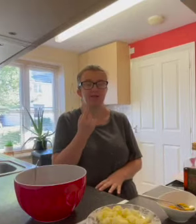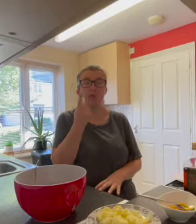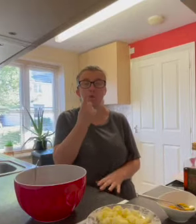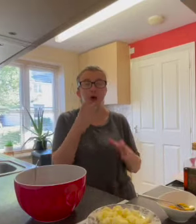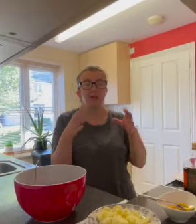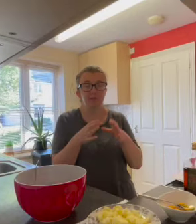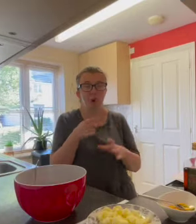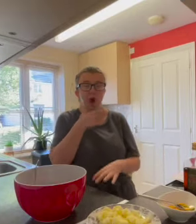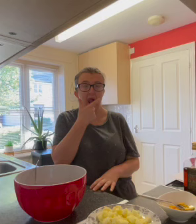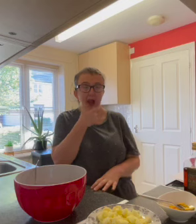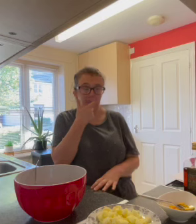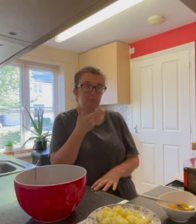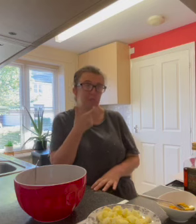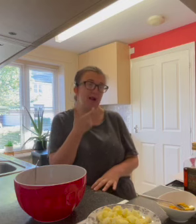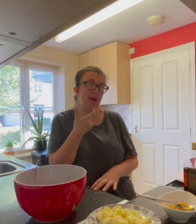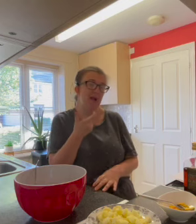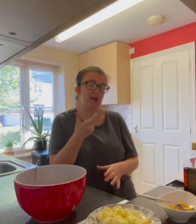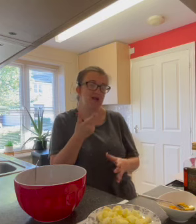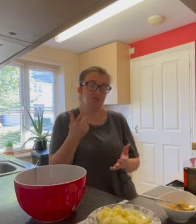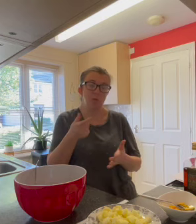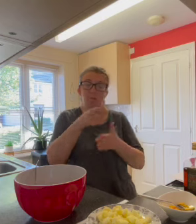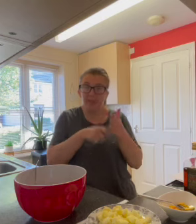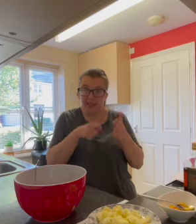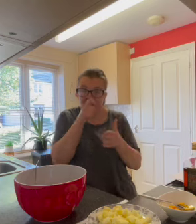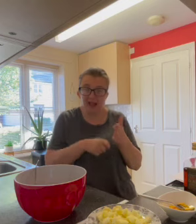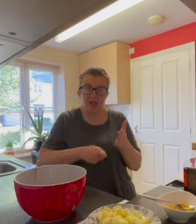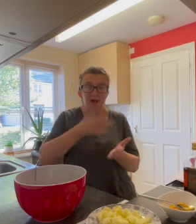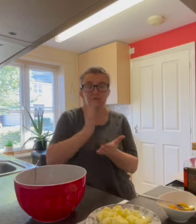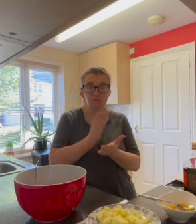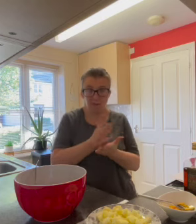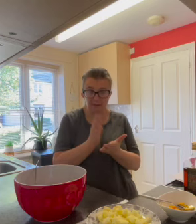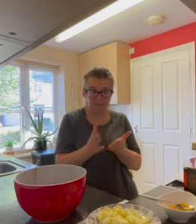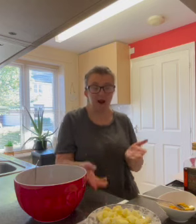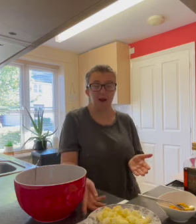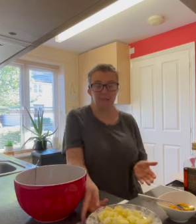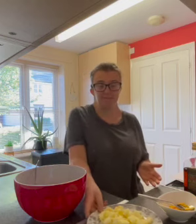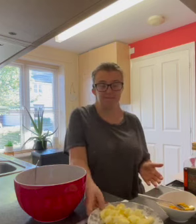One Small Apple , Peel and Chopped.